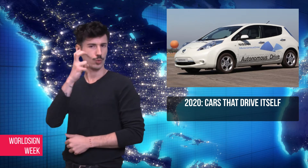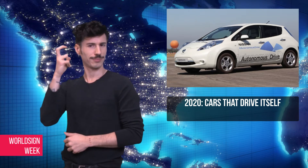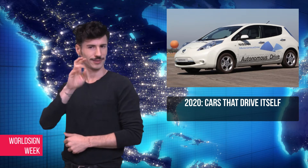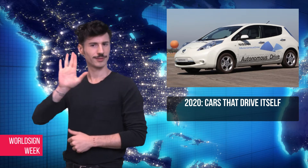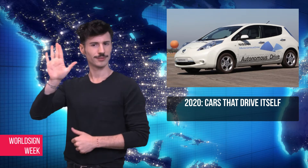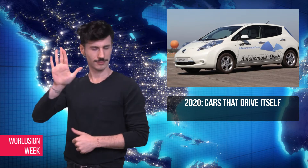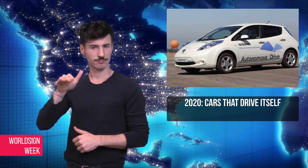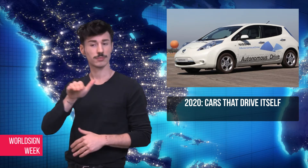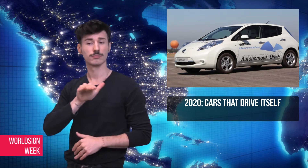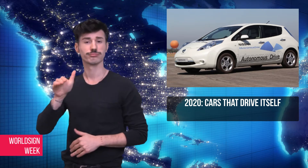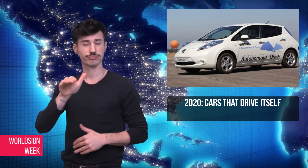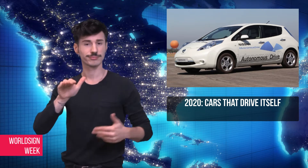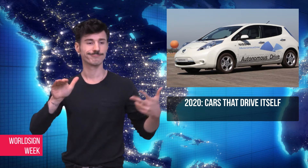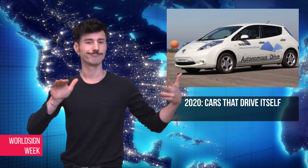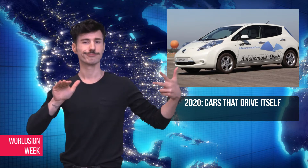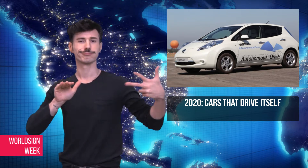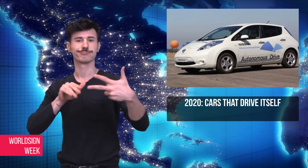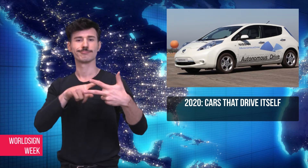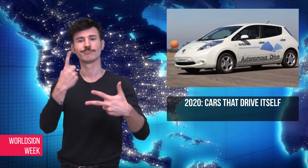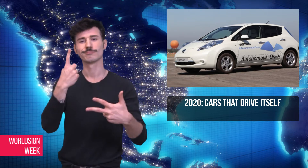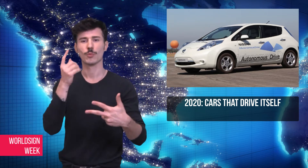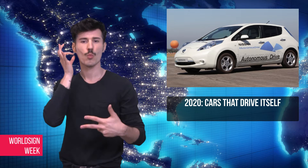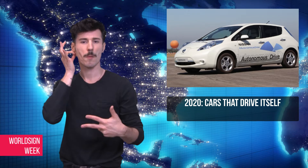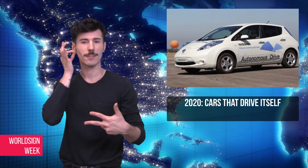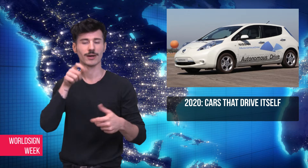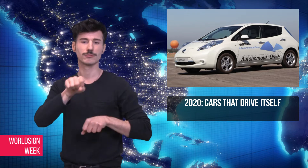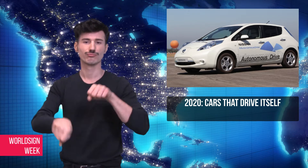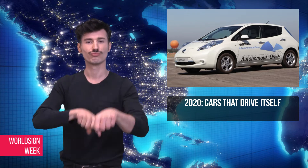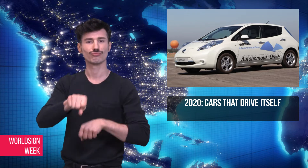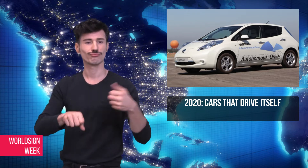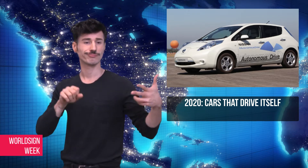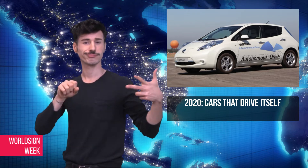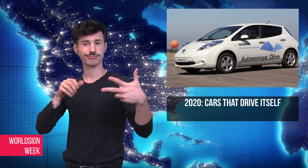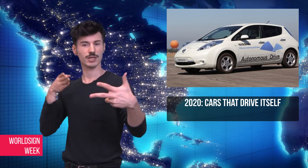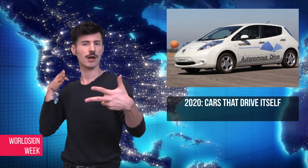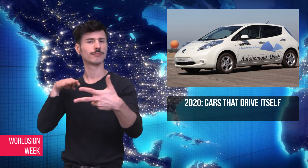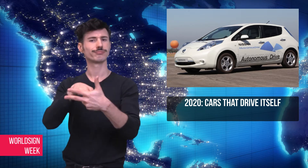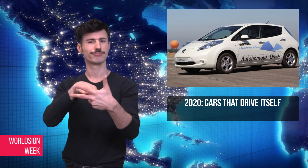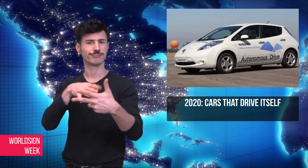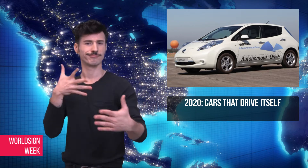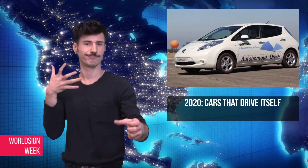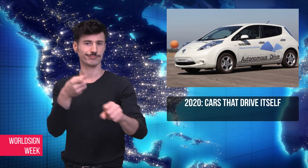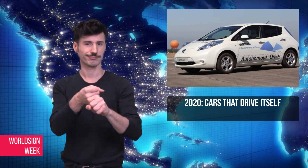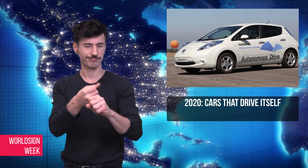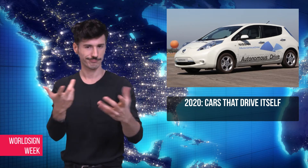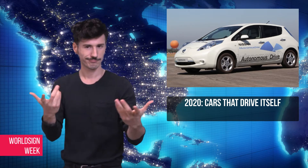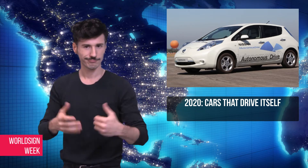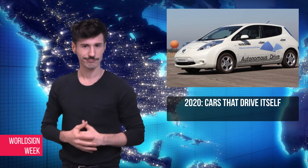vehicle killed a woman who was crossing the street on her bike.